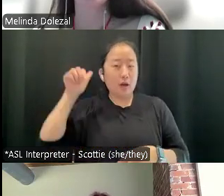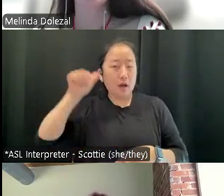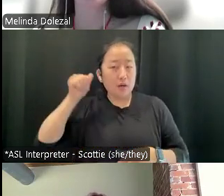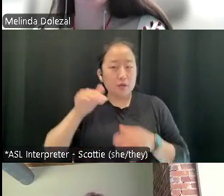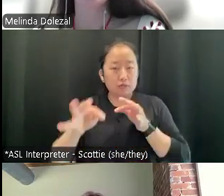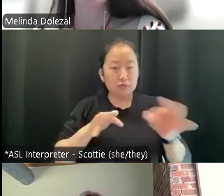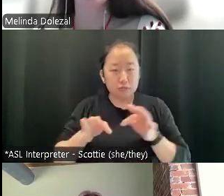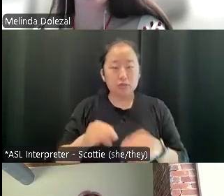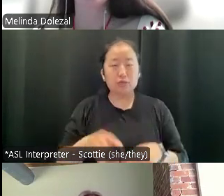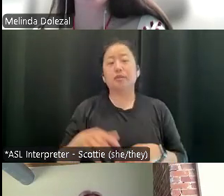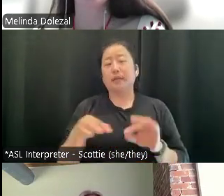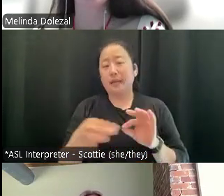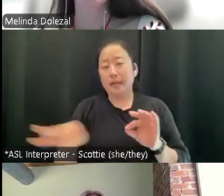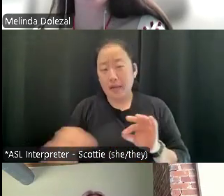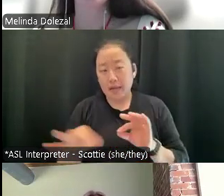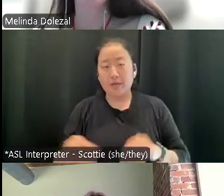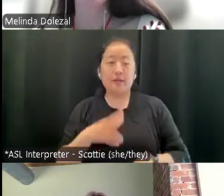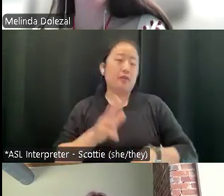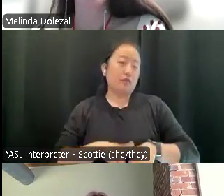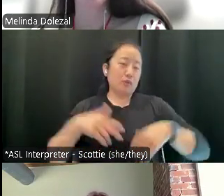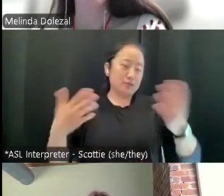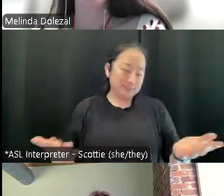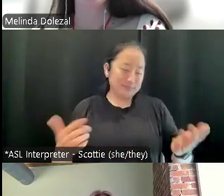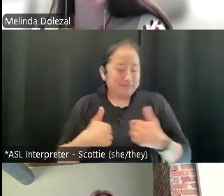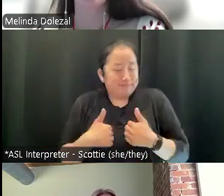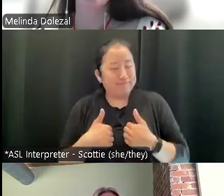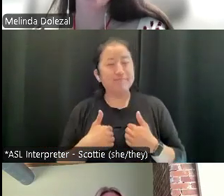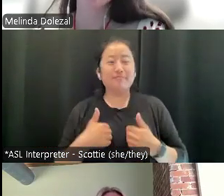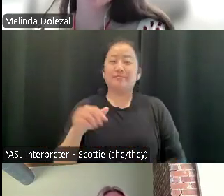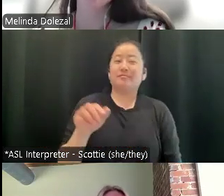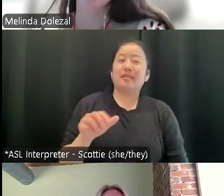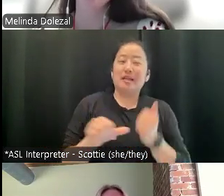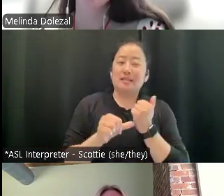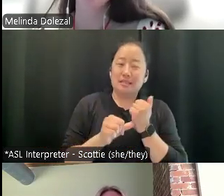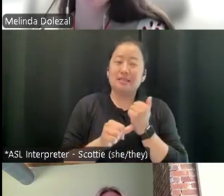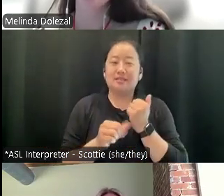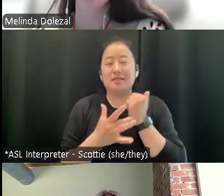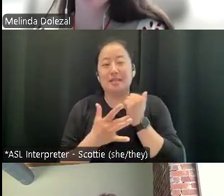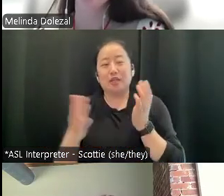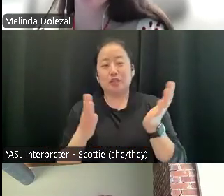and of course I'm a little biased, our assistive technology services is one of my favorites.